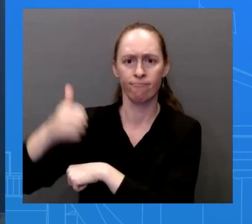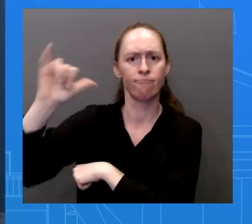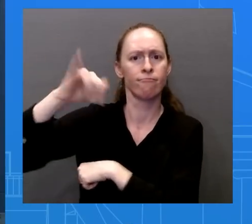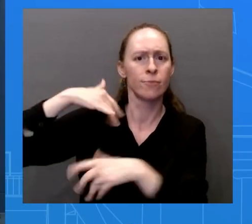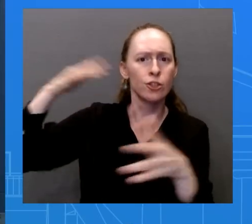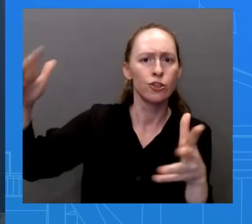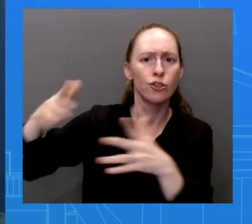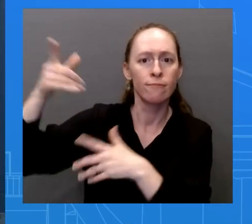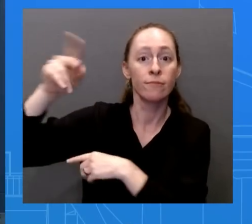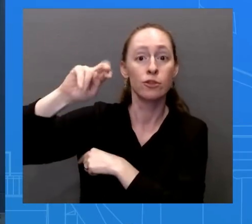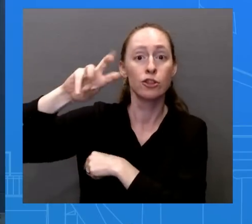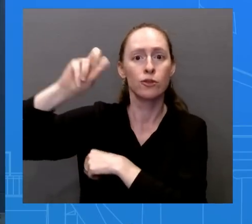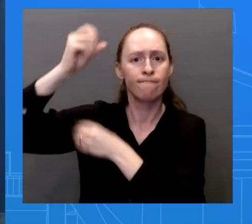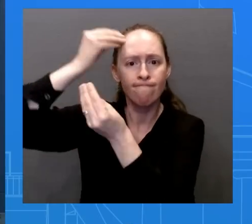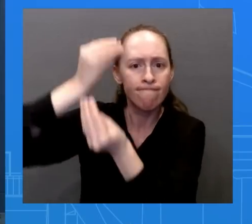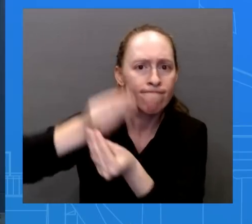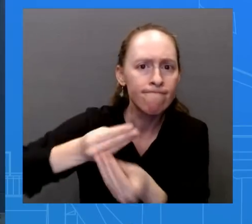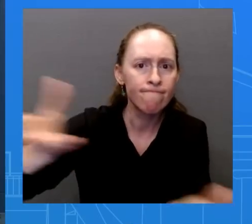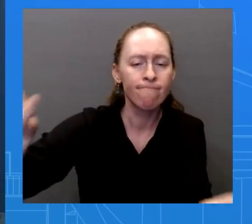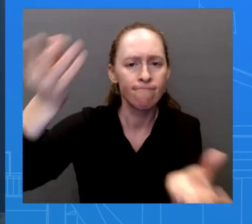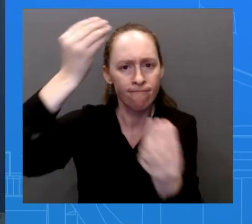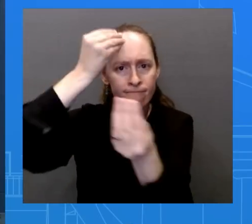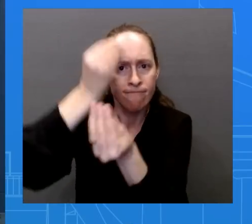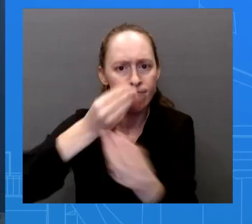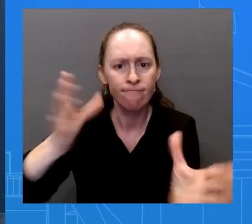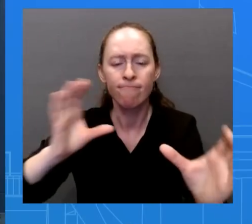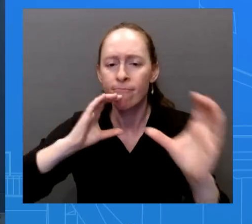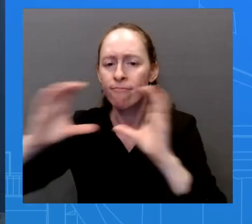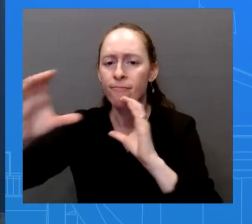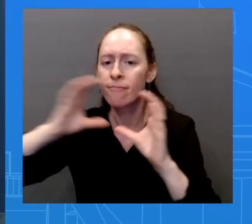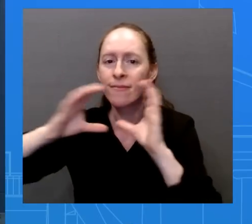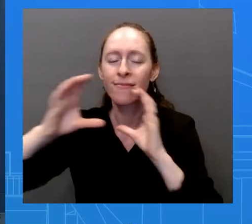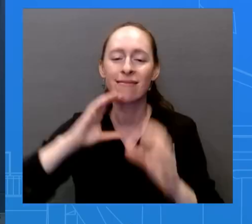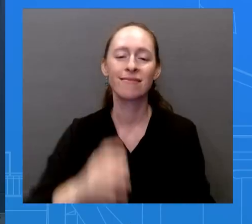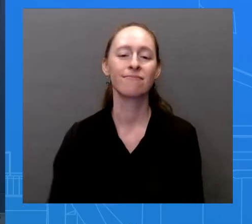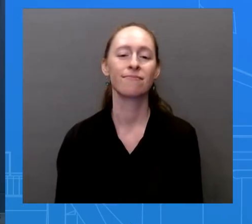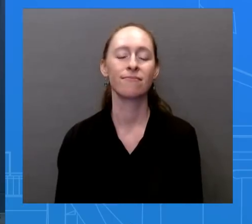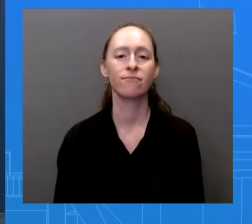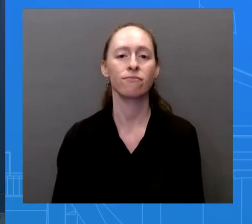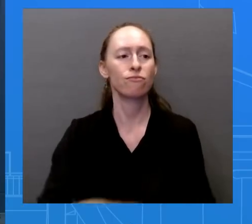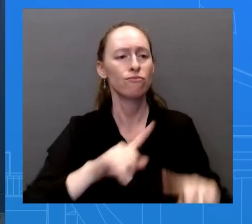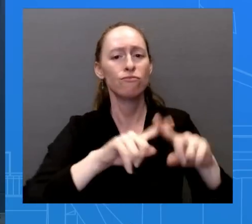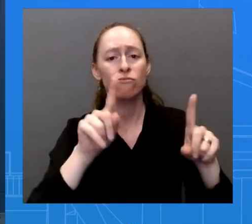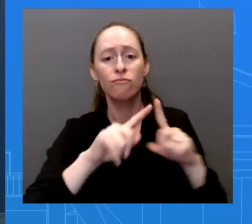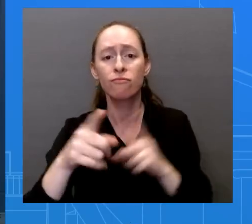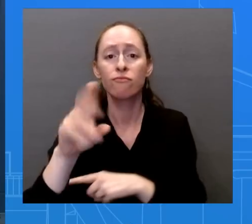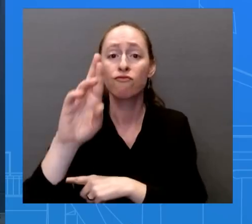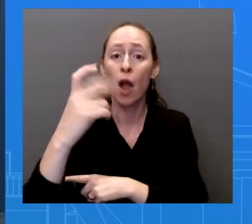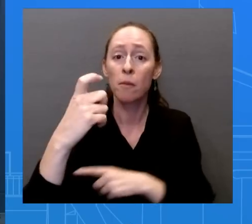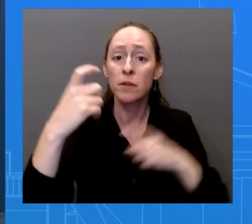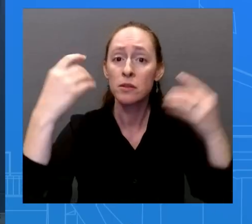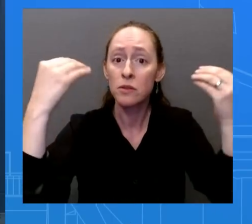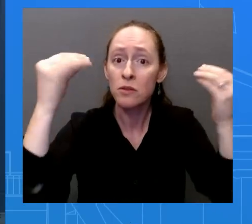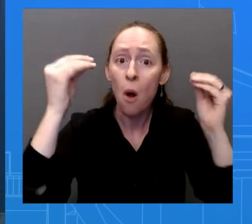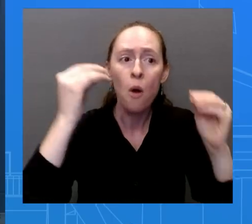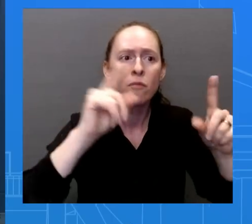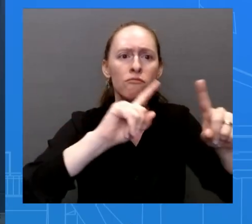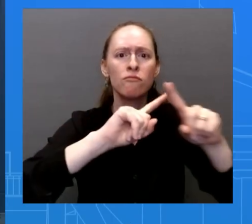And we're working with trusted messengers, such as faith leaders in communities across the country. We're making it very clear that getting these updated vaccines